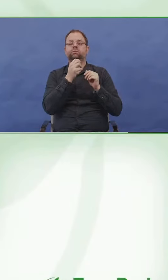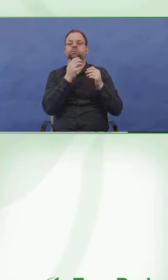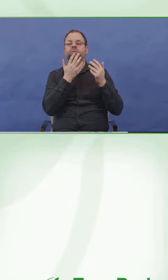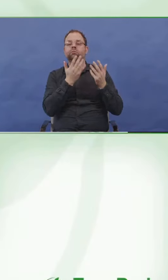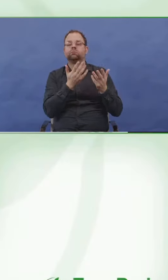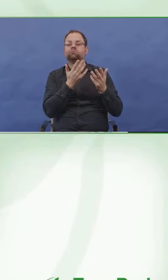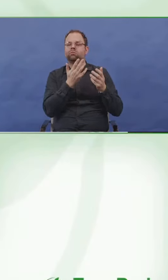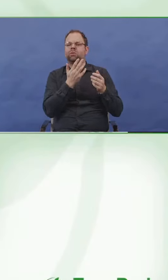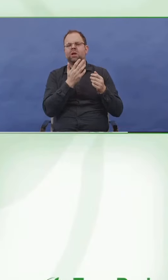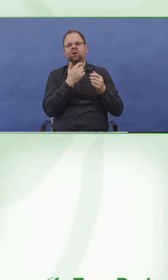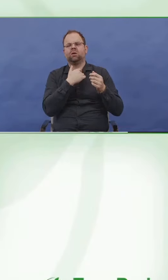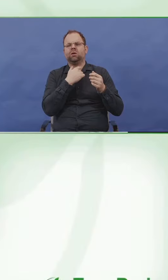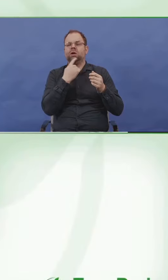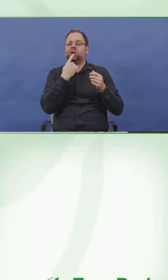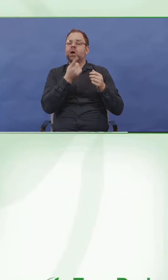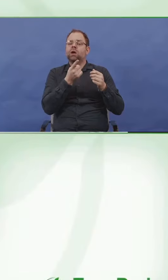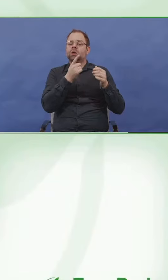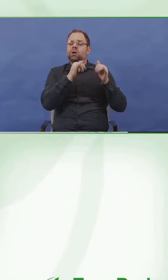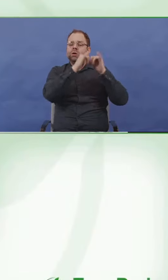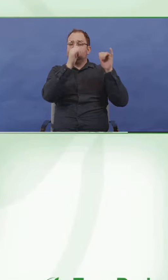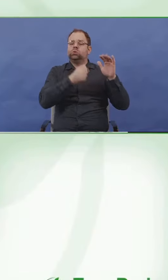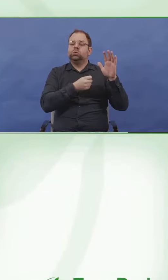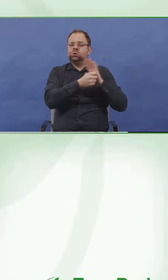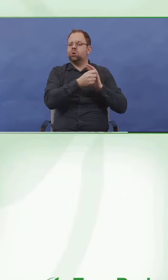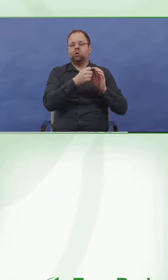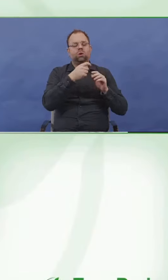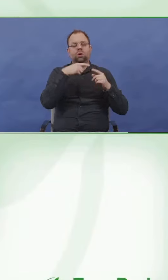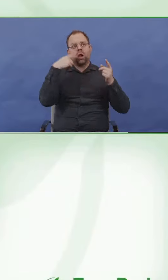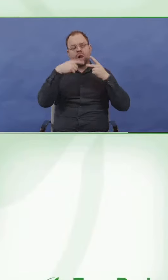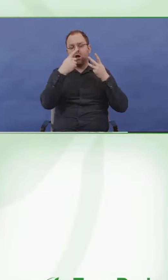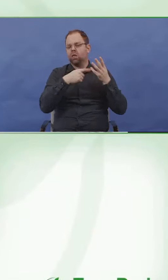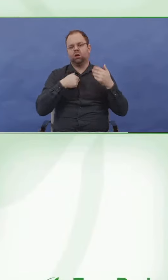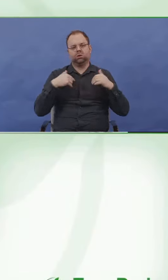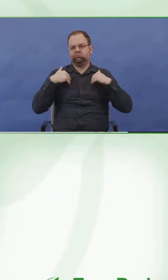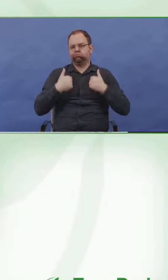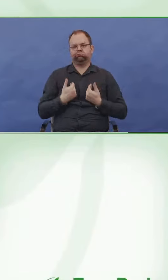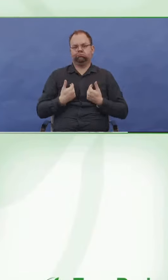people are vulnerable, in need of care but we are not vulnerable.